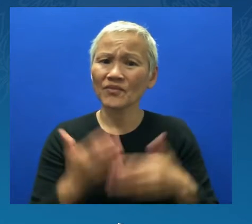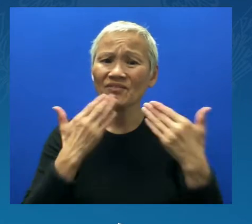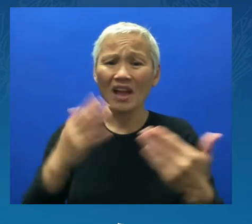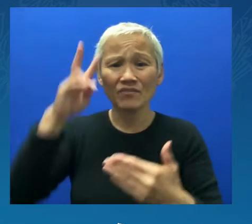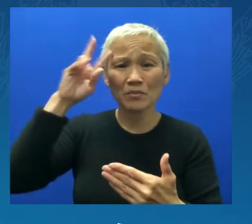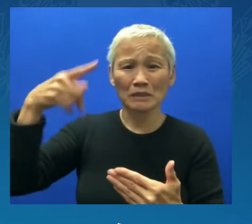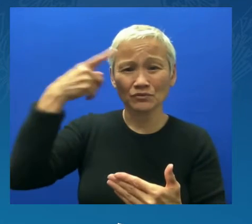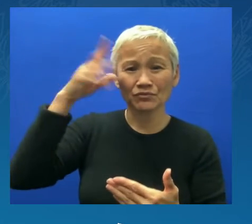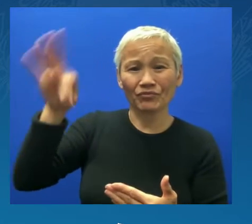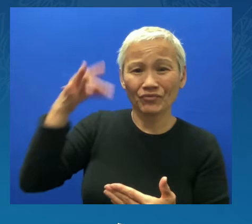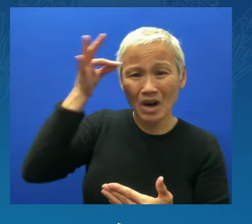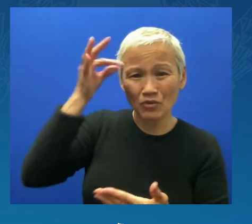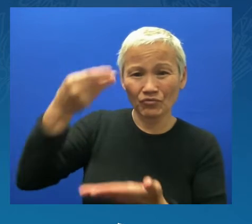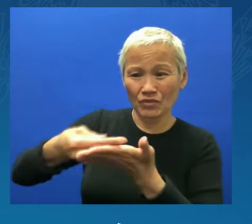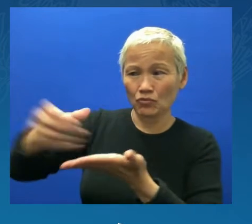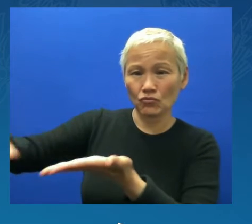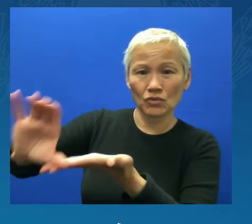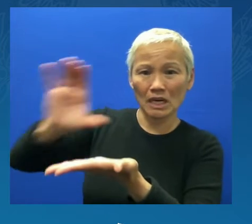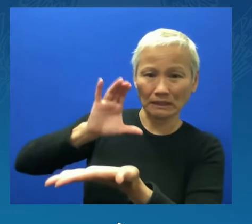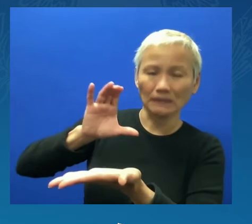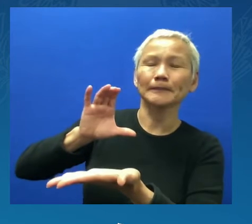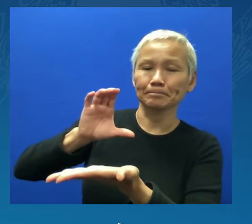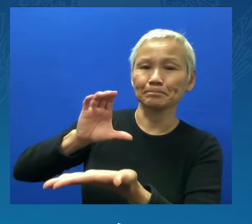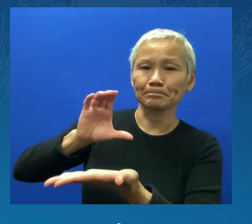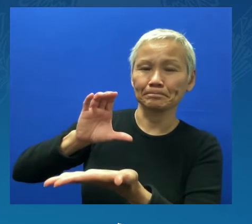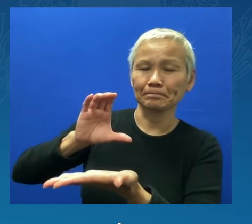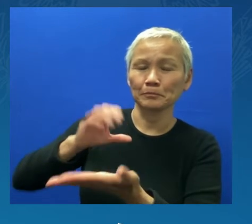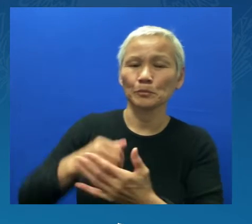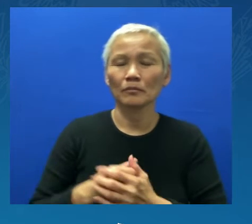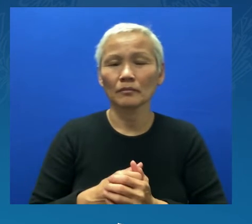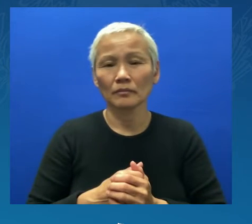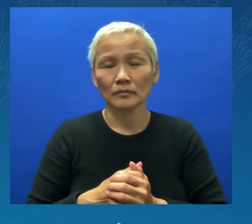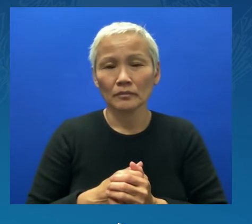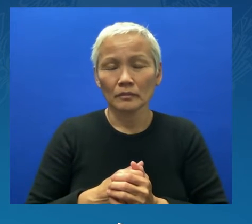from the federal government to fund the state level efforts